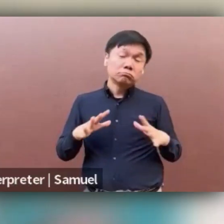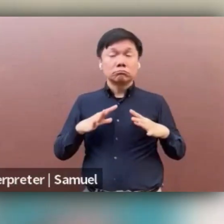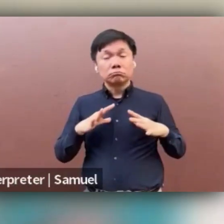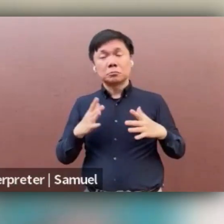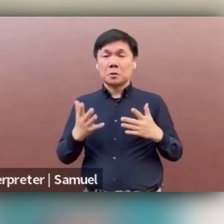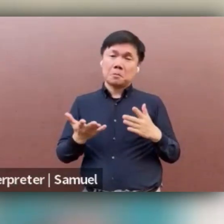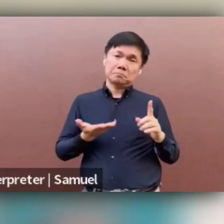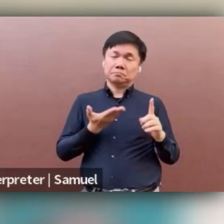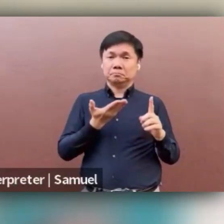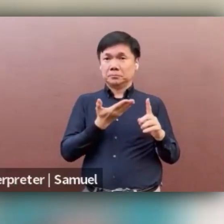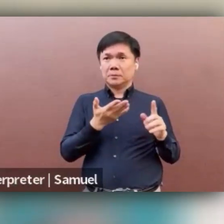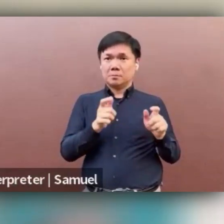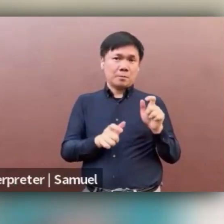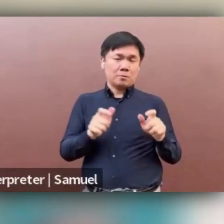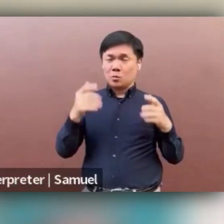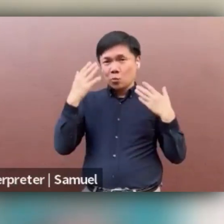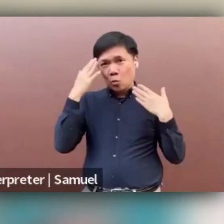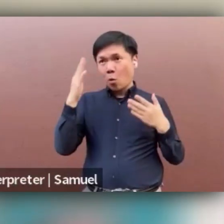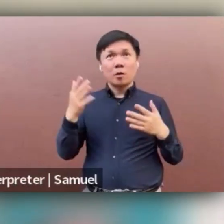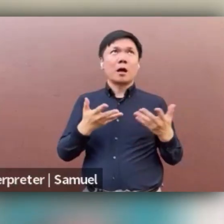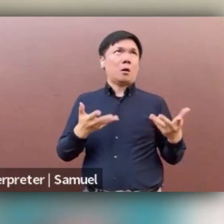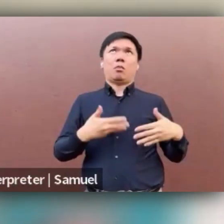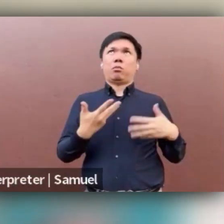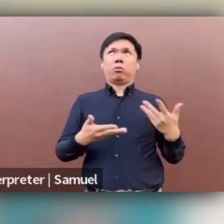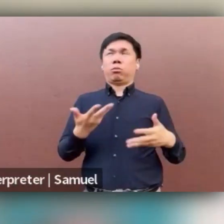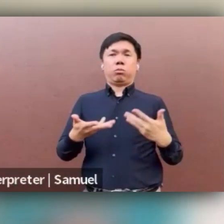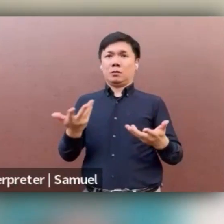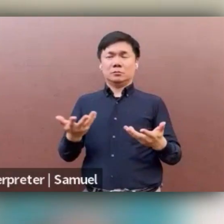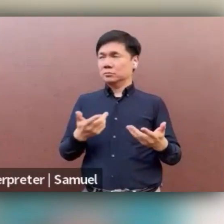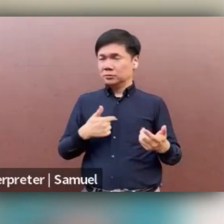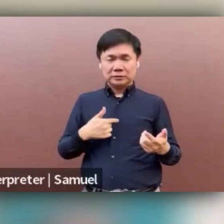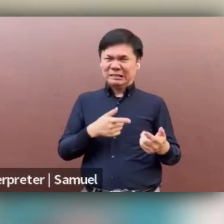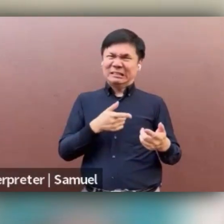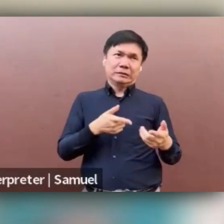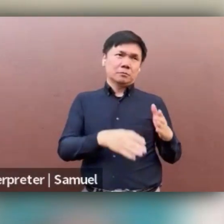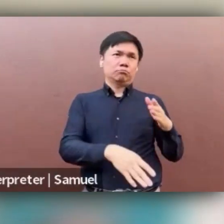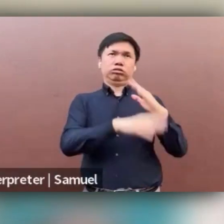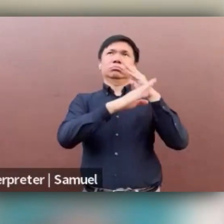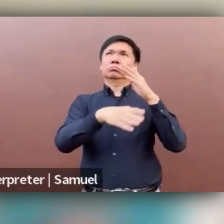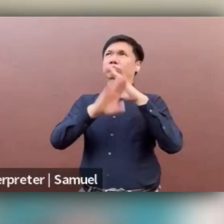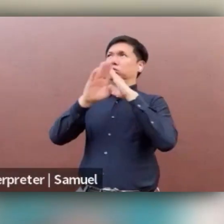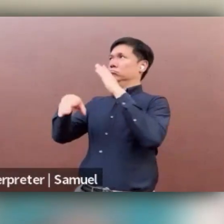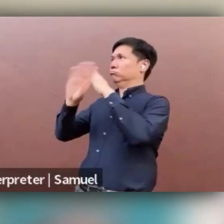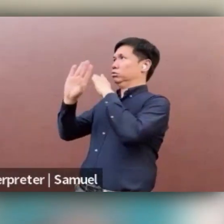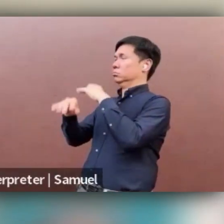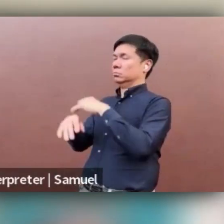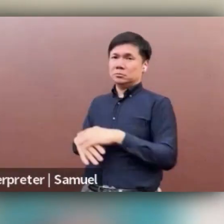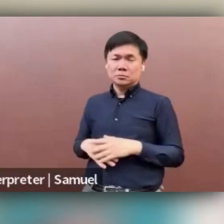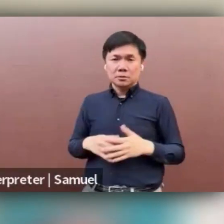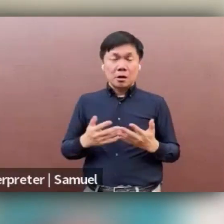Is that people may not be aware that what they are doing is... makes things inaccessible.